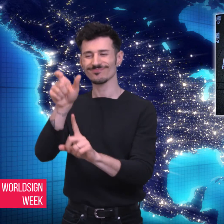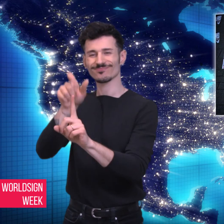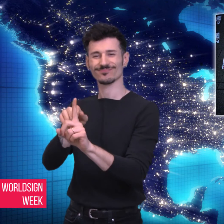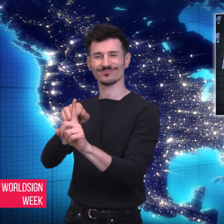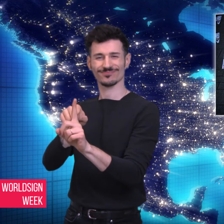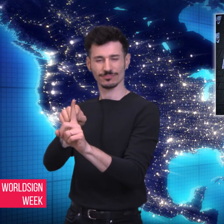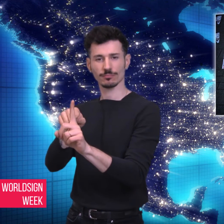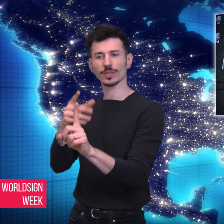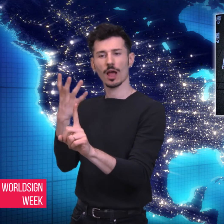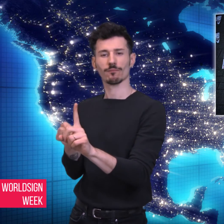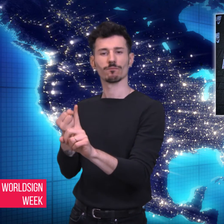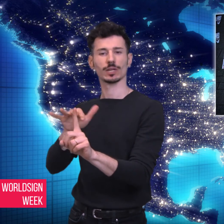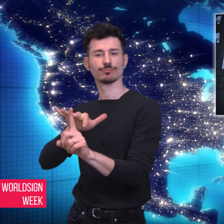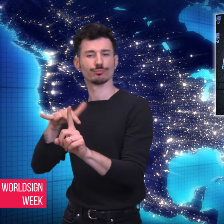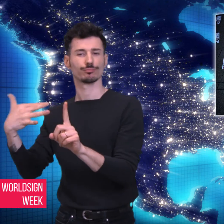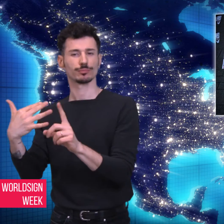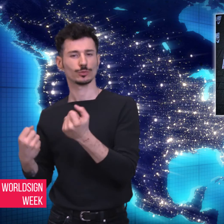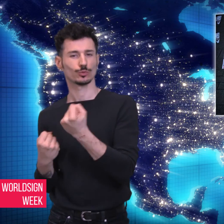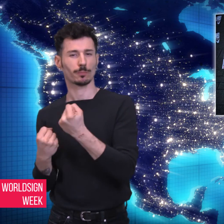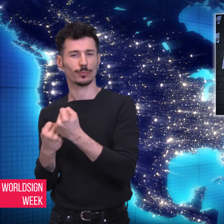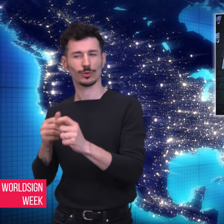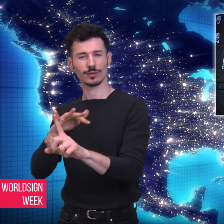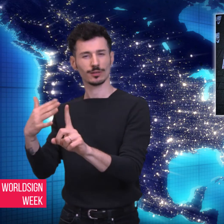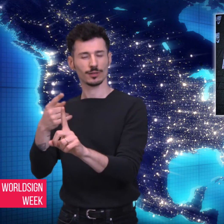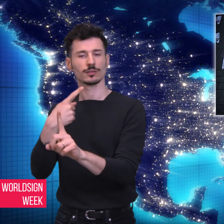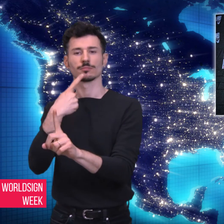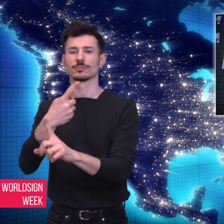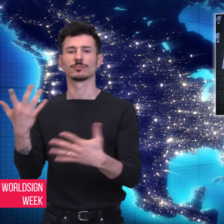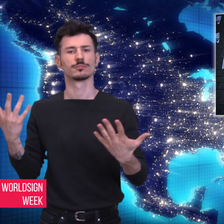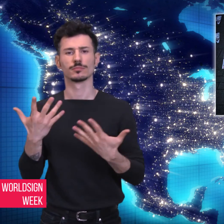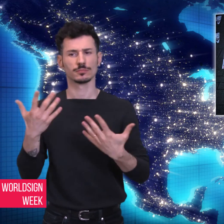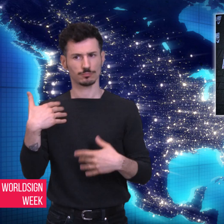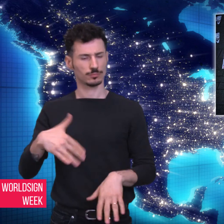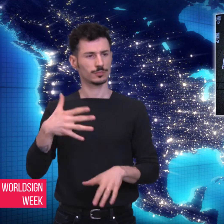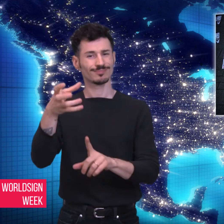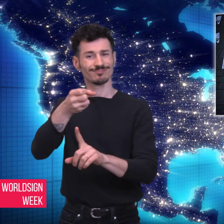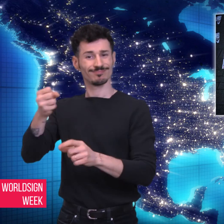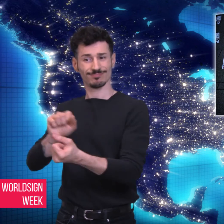saying that this is a dangerous move because it